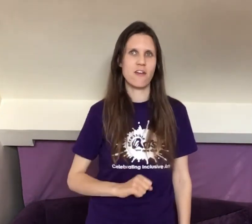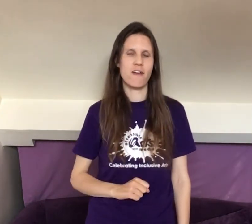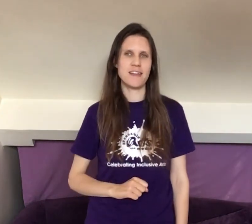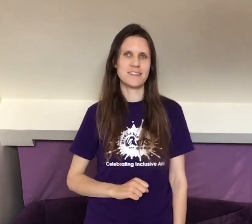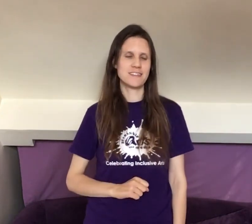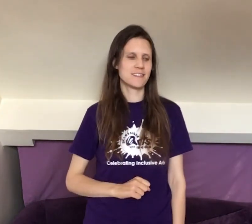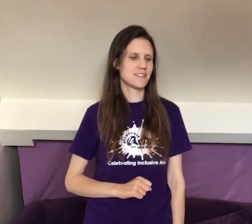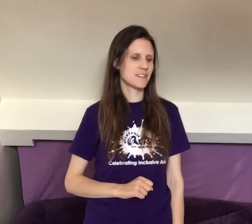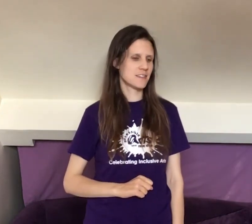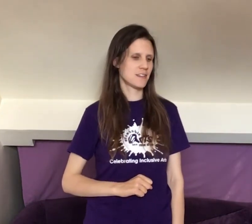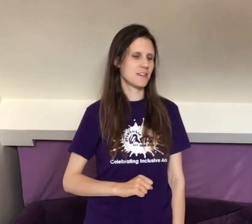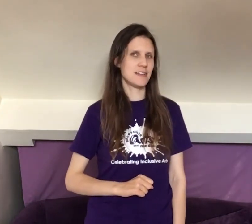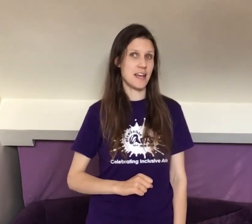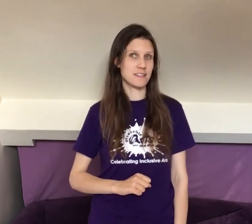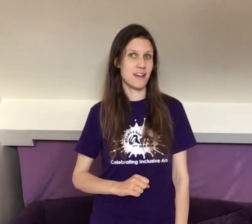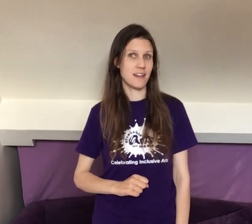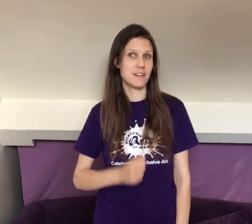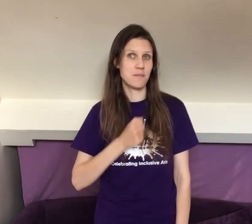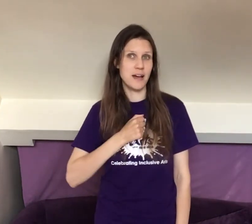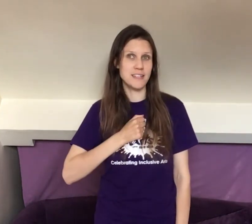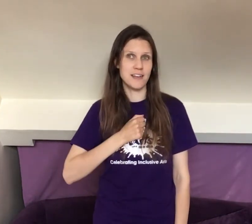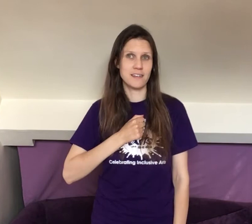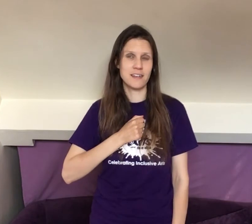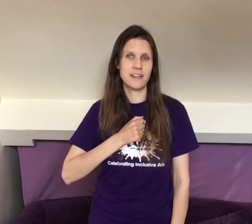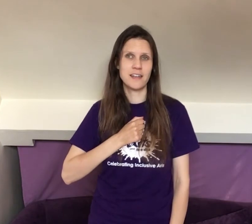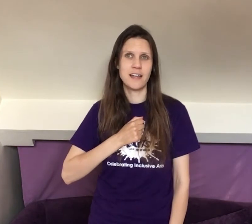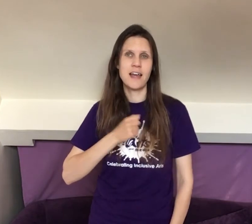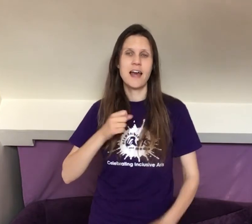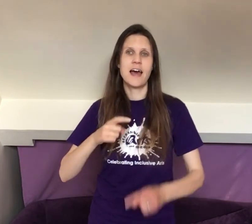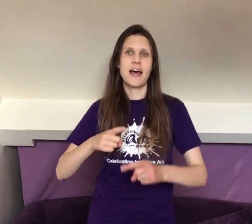Great. Next line. My turn.